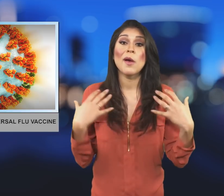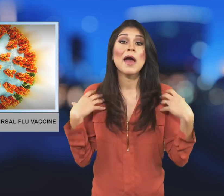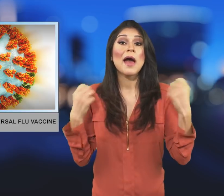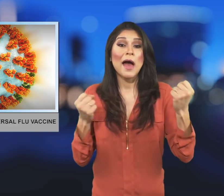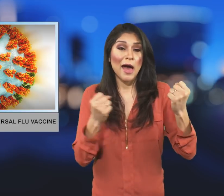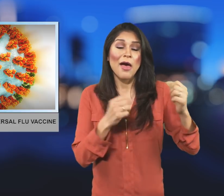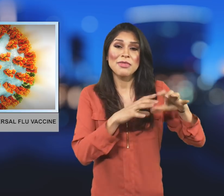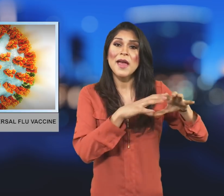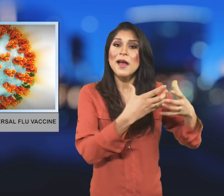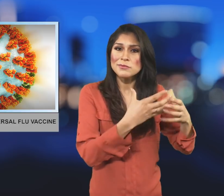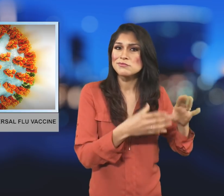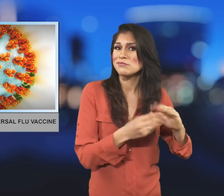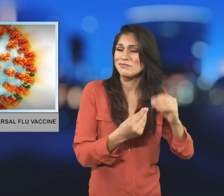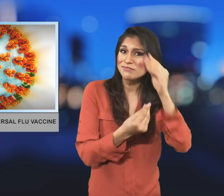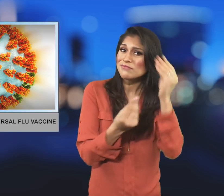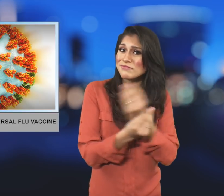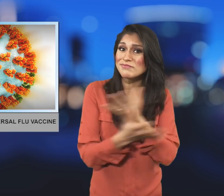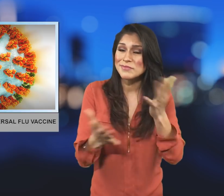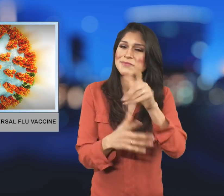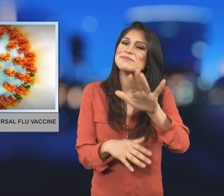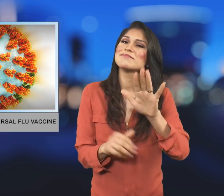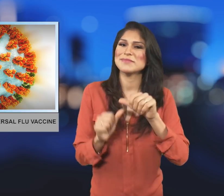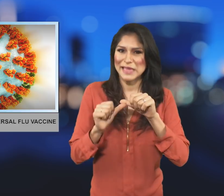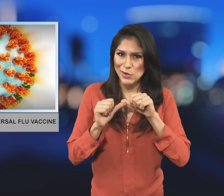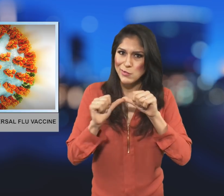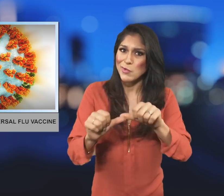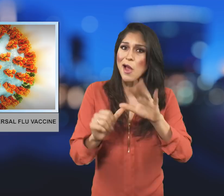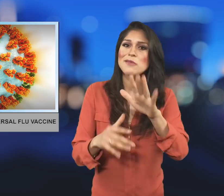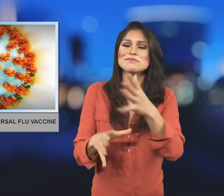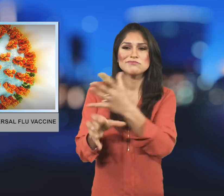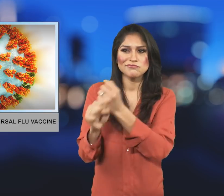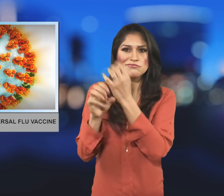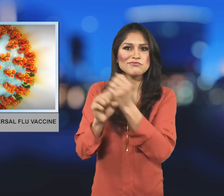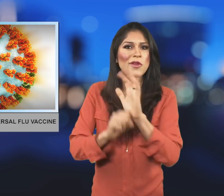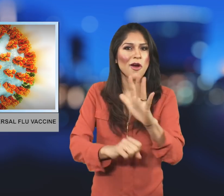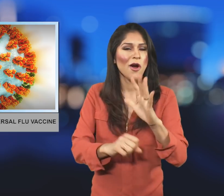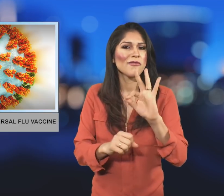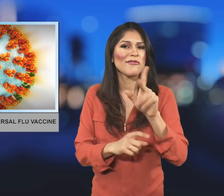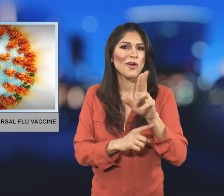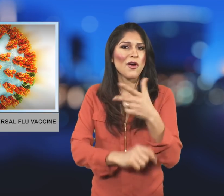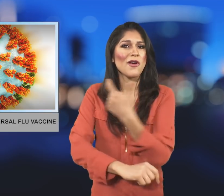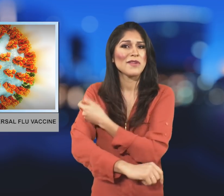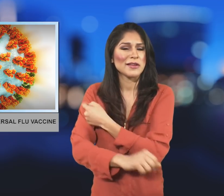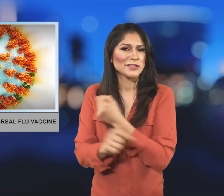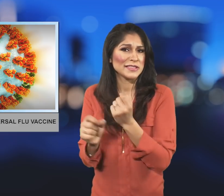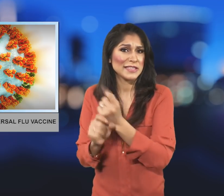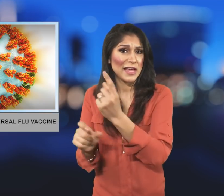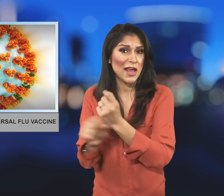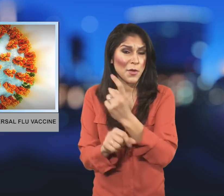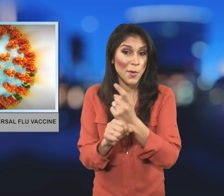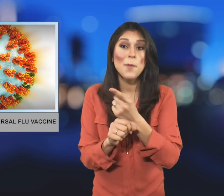So until then health experts say keep getting vaccinated with the flu shot every year, which